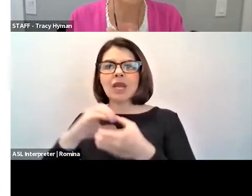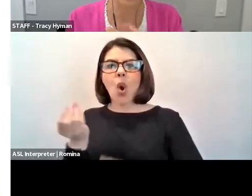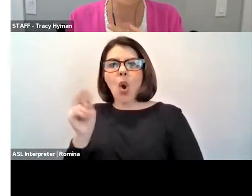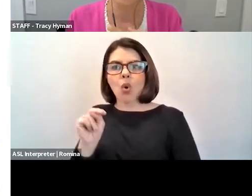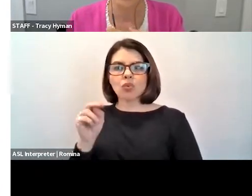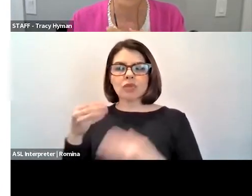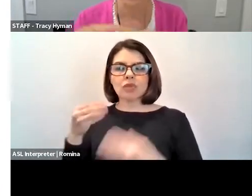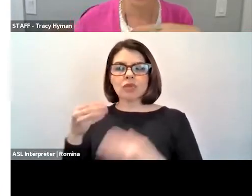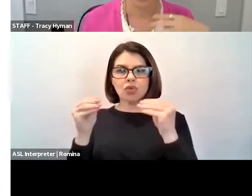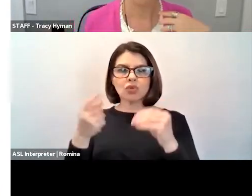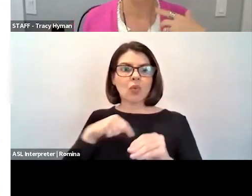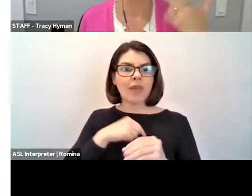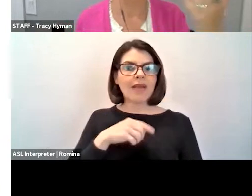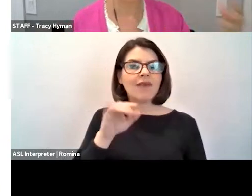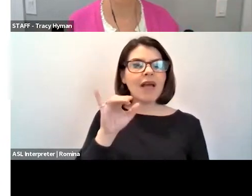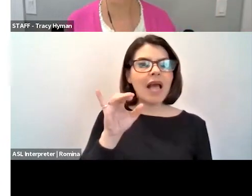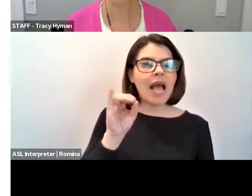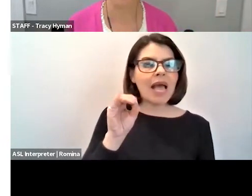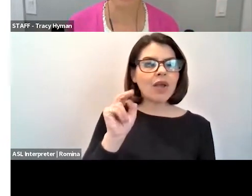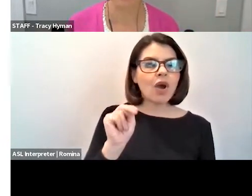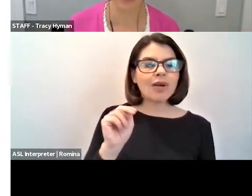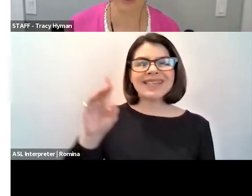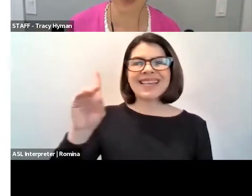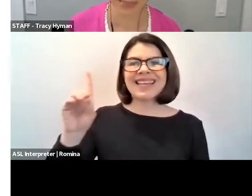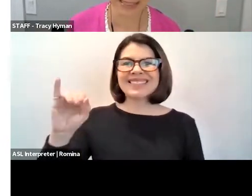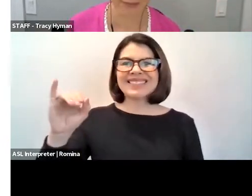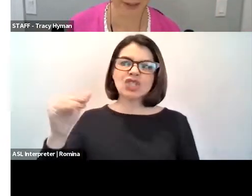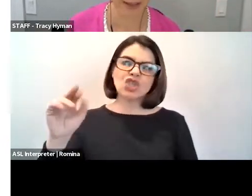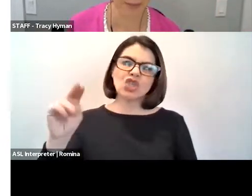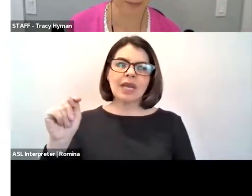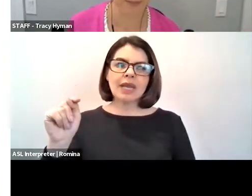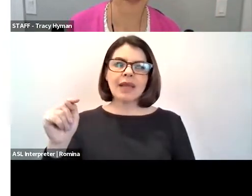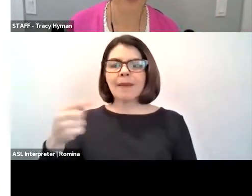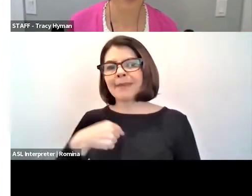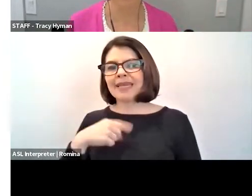We have ION and Diginet, which is like OWN TV or Me TV.